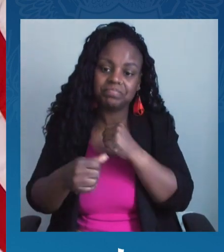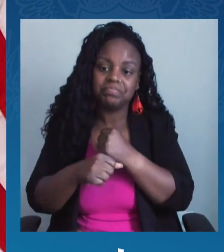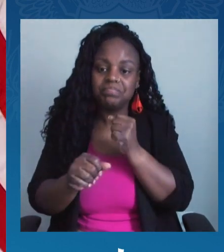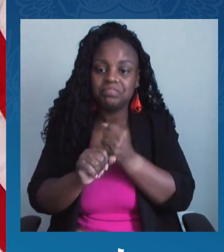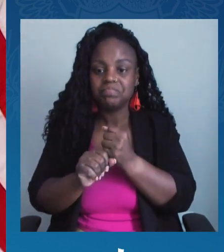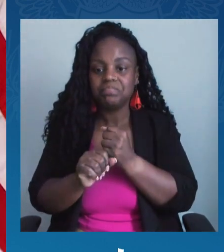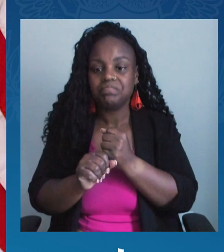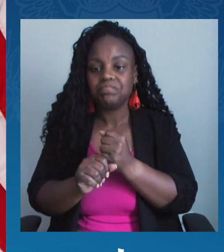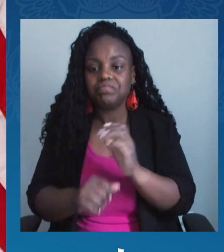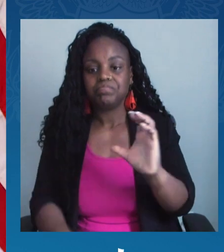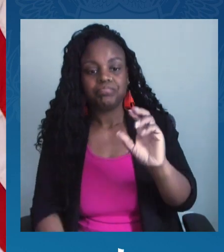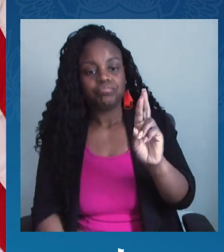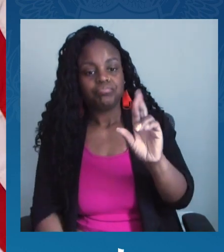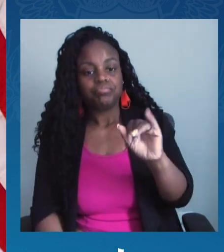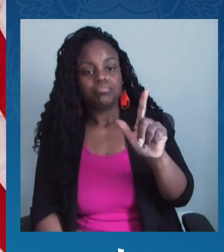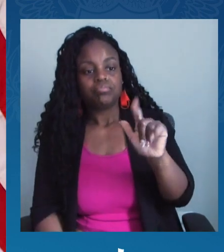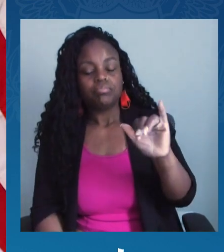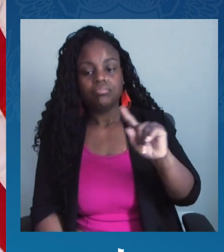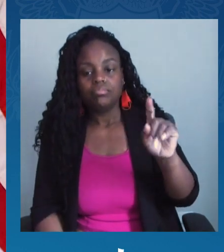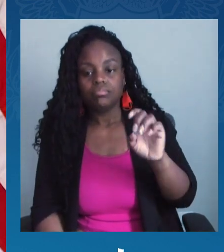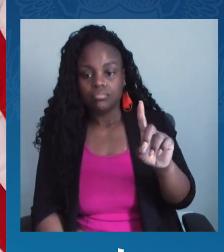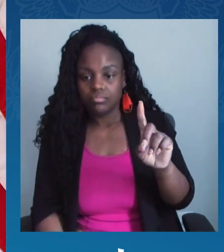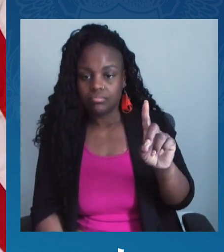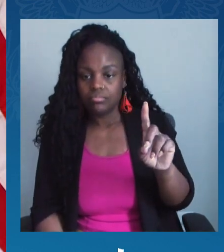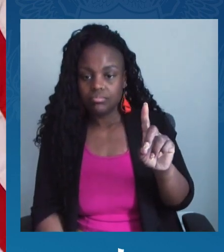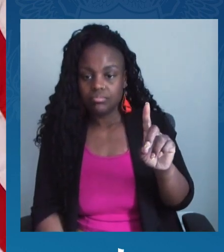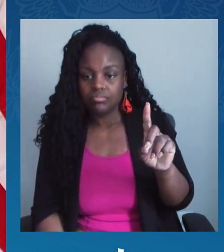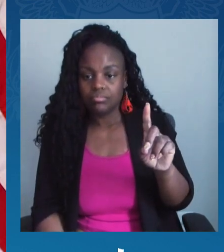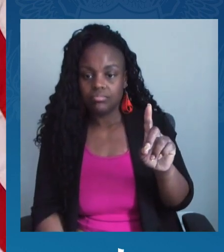Criminalizing health care providers, punishing women.